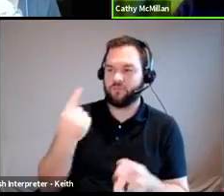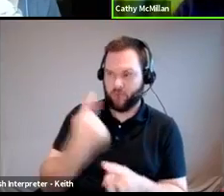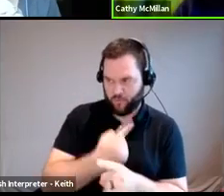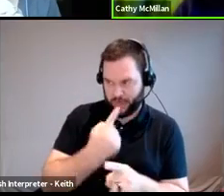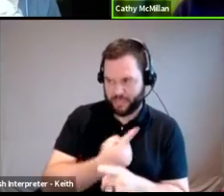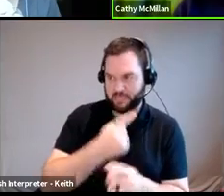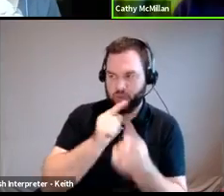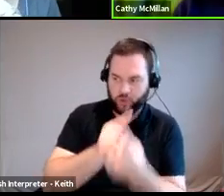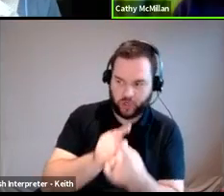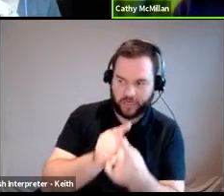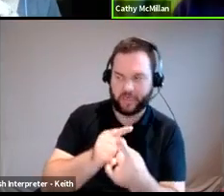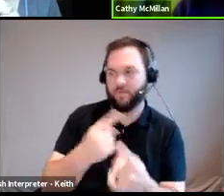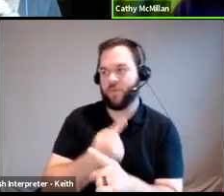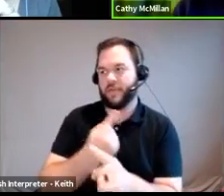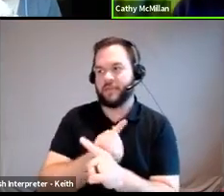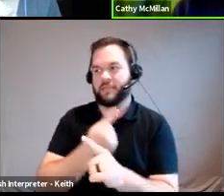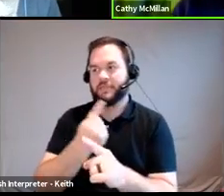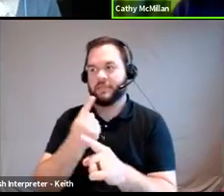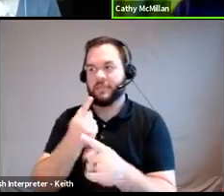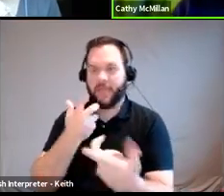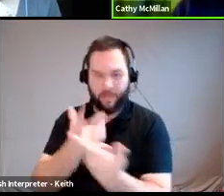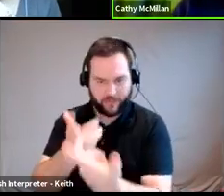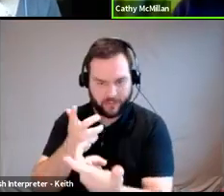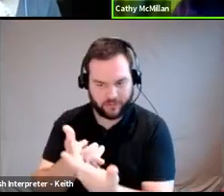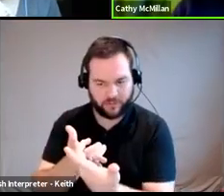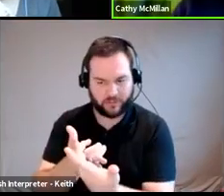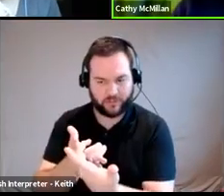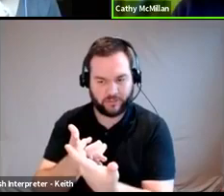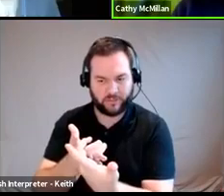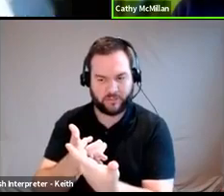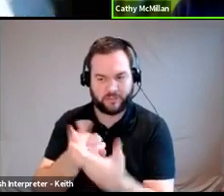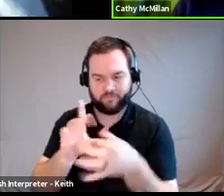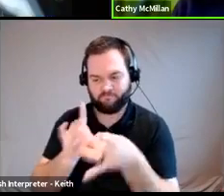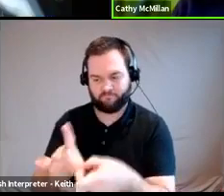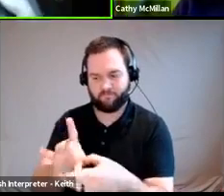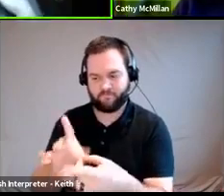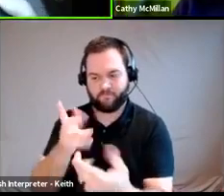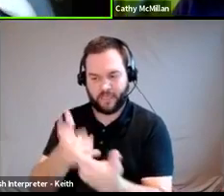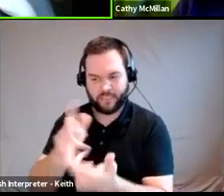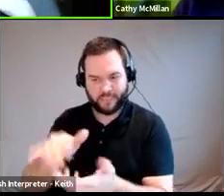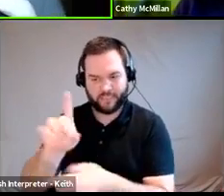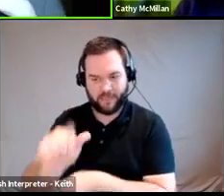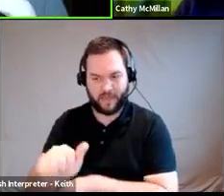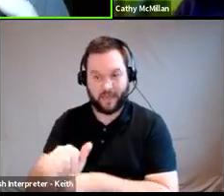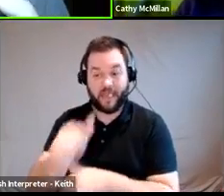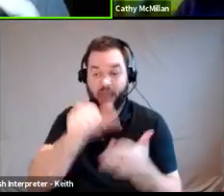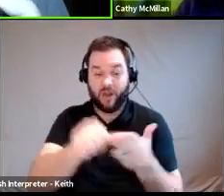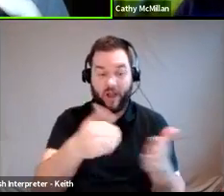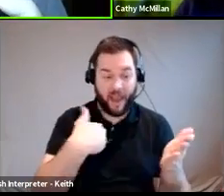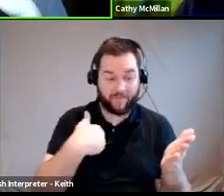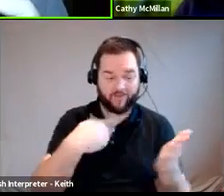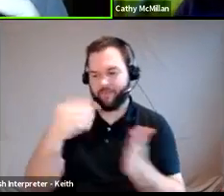saying that they provide. the right. today tutoring and a tutoring and accommodations and accommodations to suit the disability. Okay